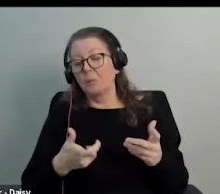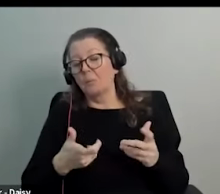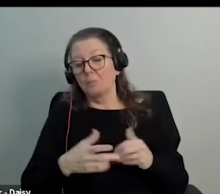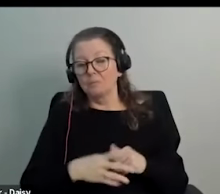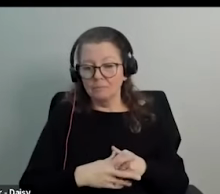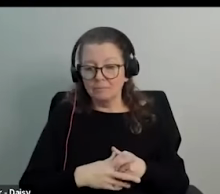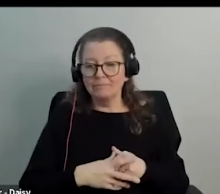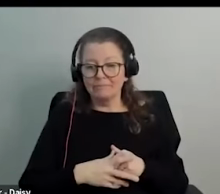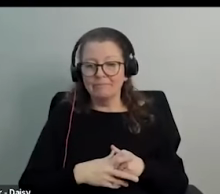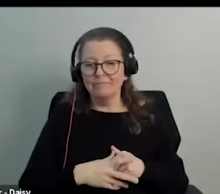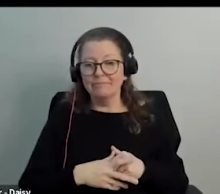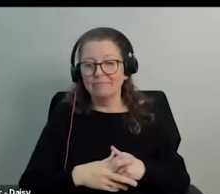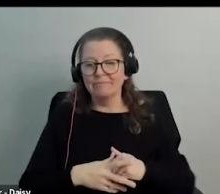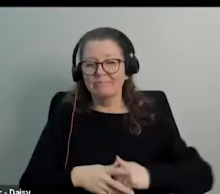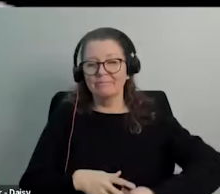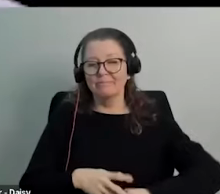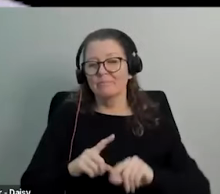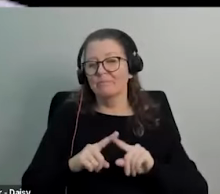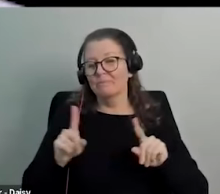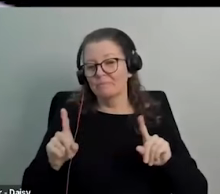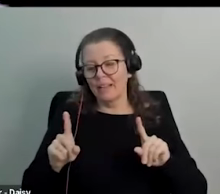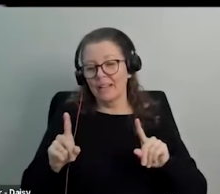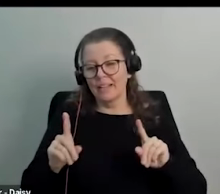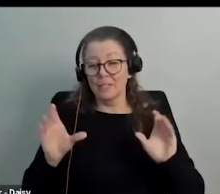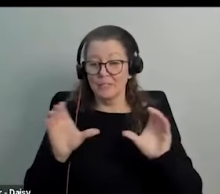but certifications always look good on the resume.